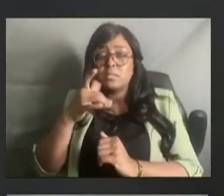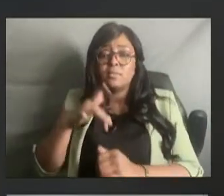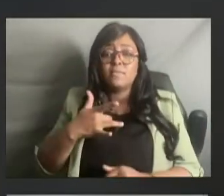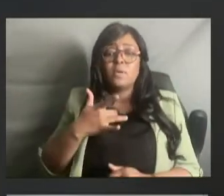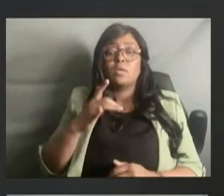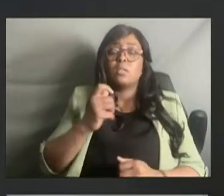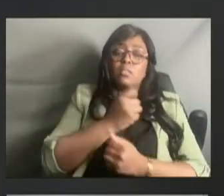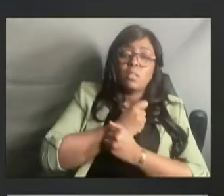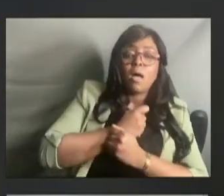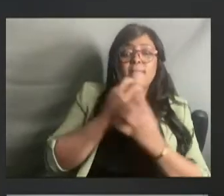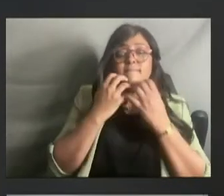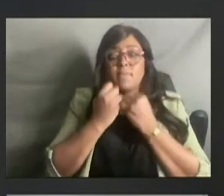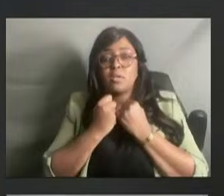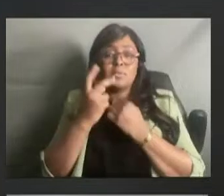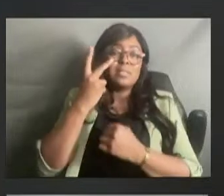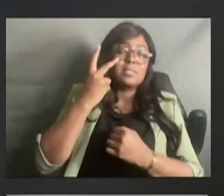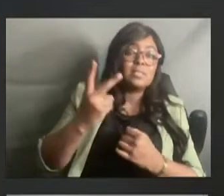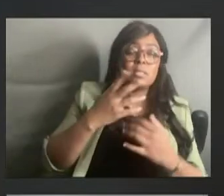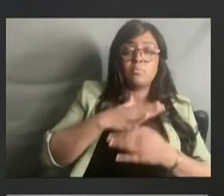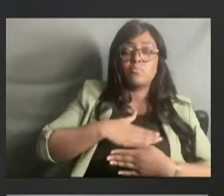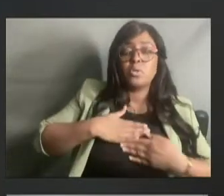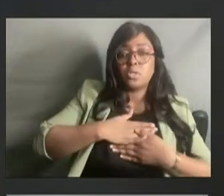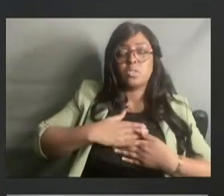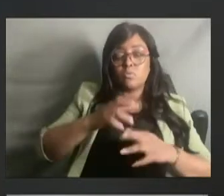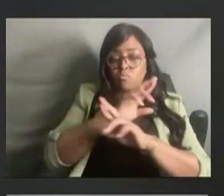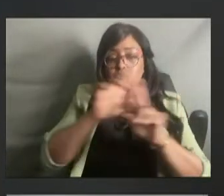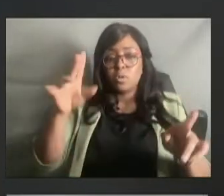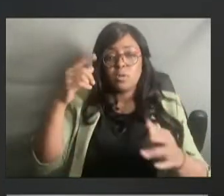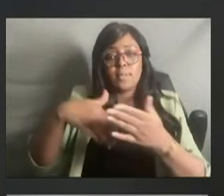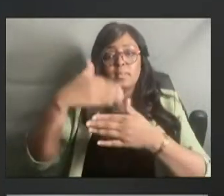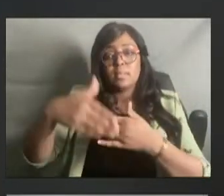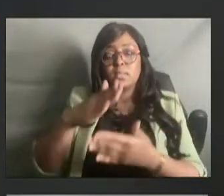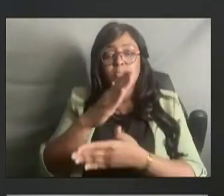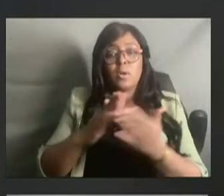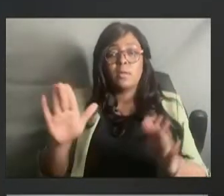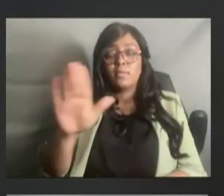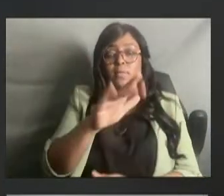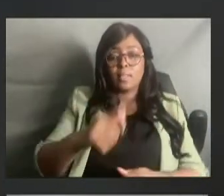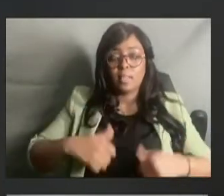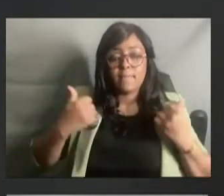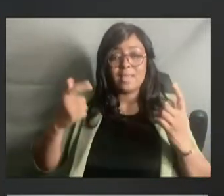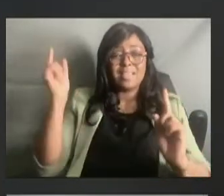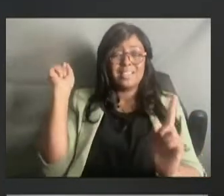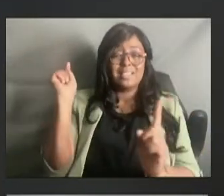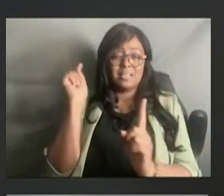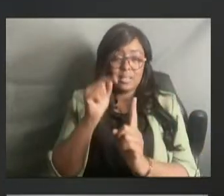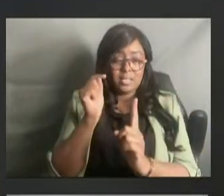needs to feel loved, valued, seen and appreciated and